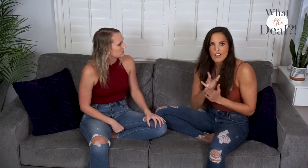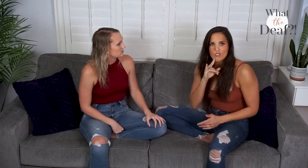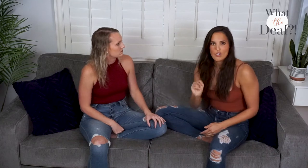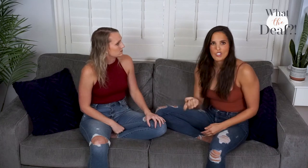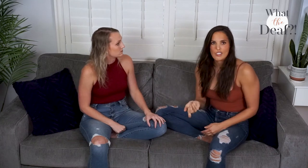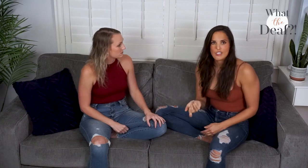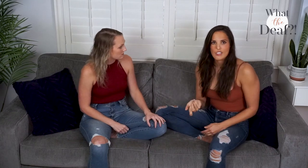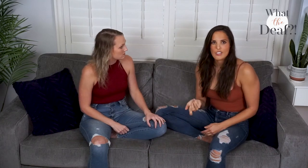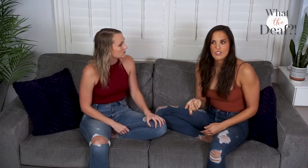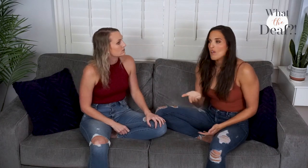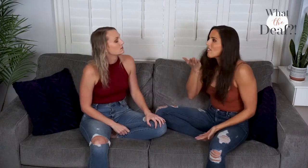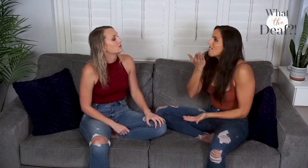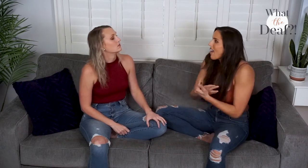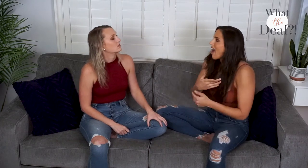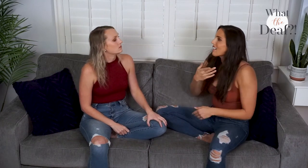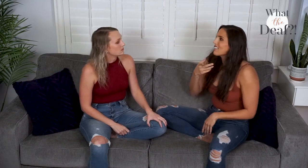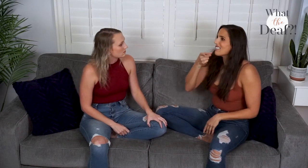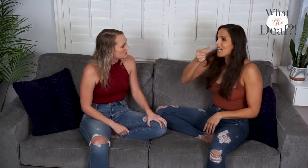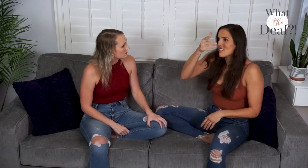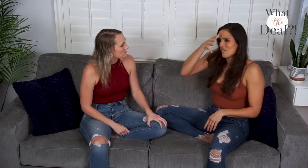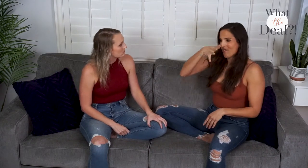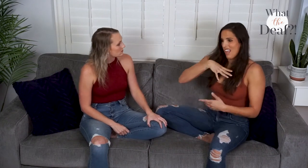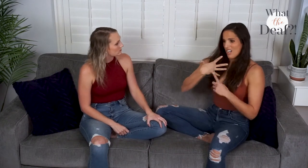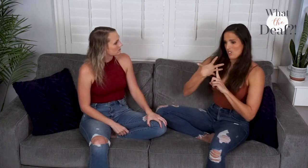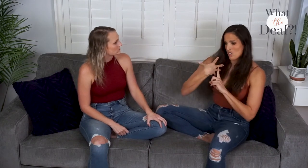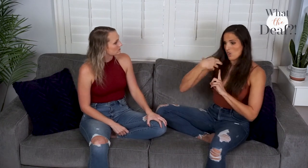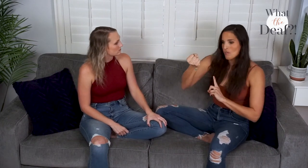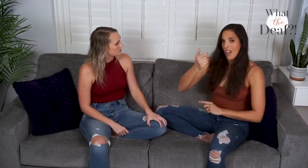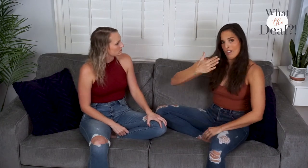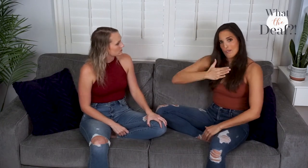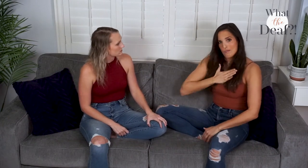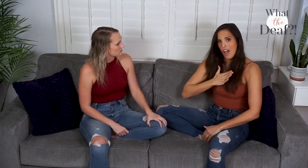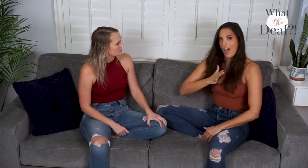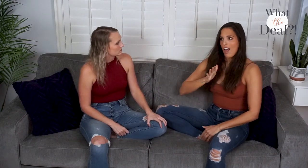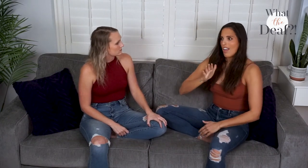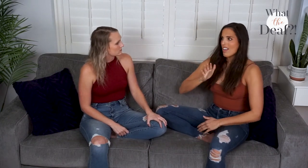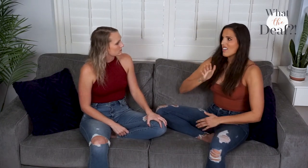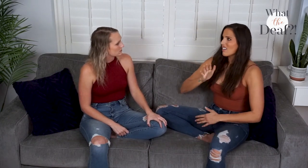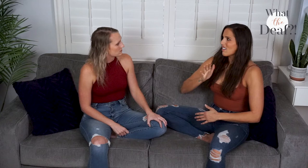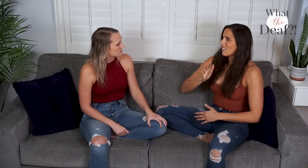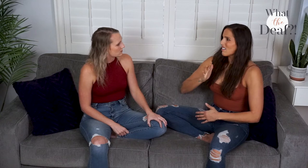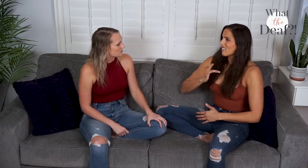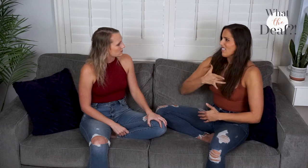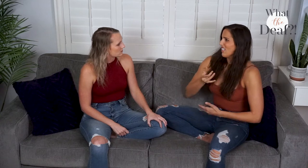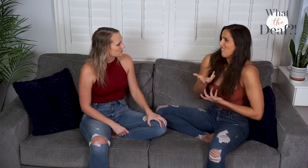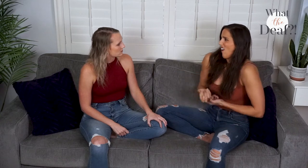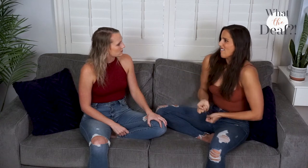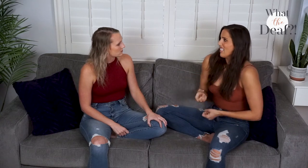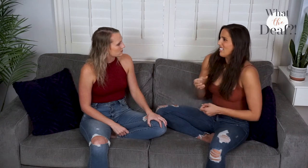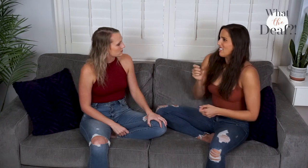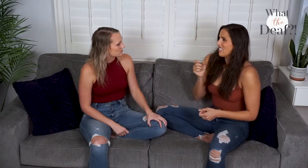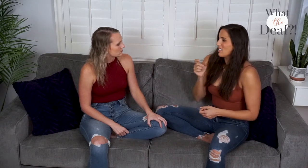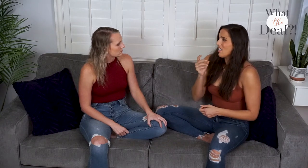We NEVER ask for it. So the fact that this man took away my feeling of safety